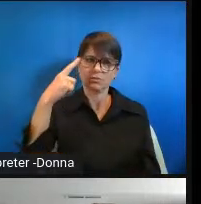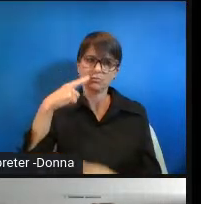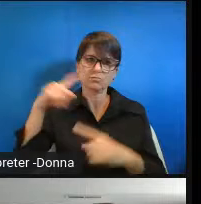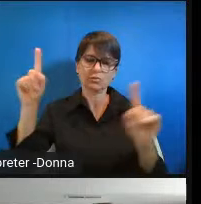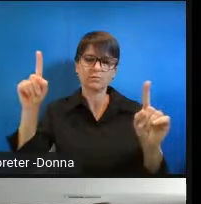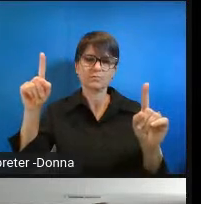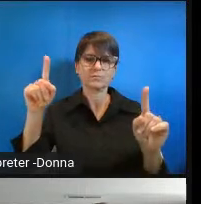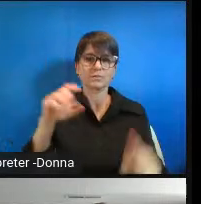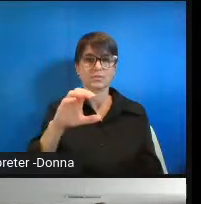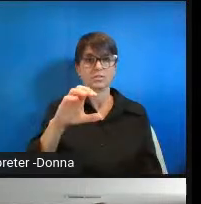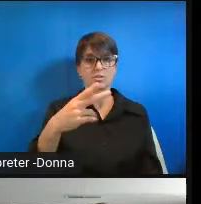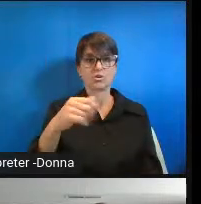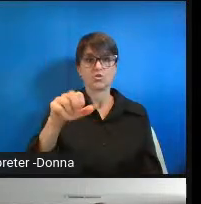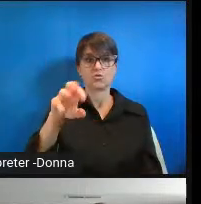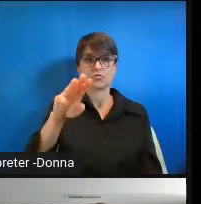inconsistent and can require JavaScript to work still.